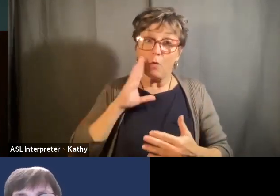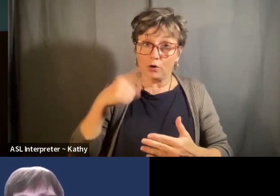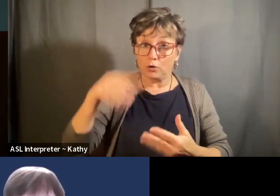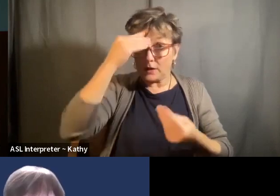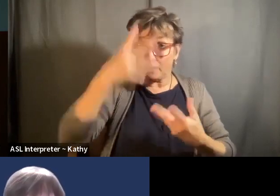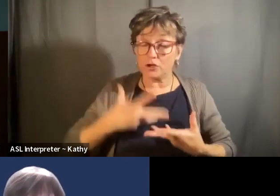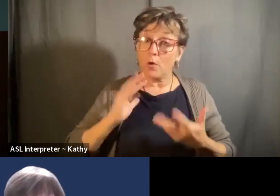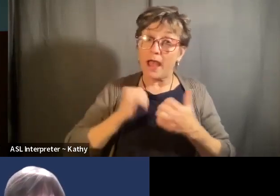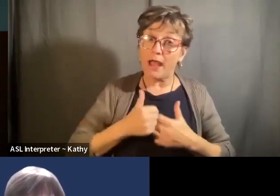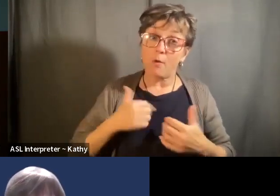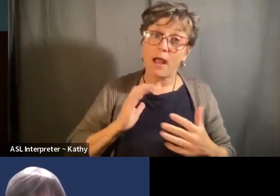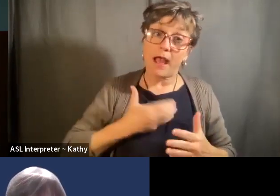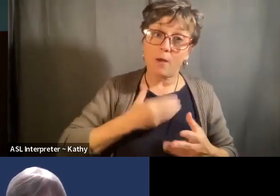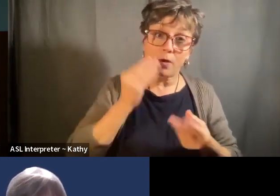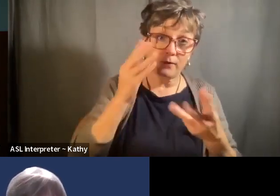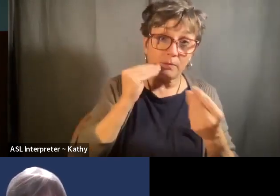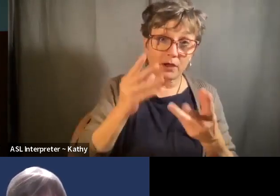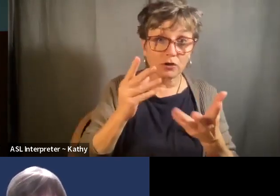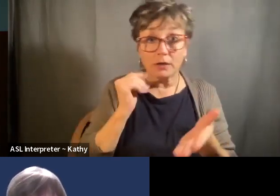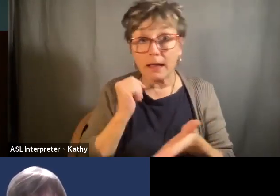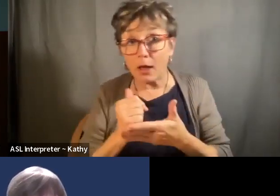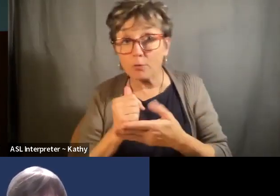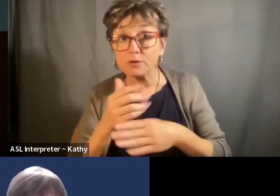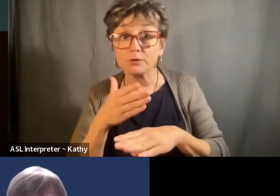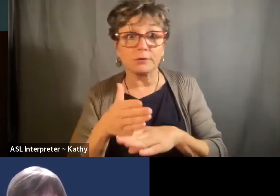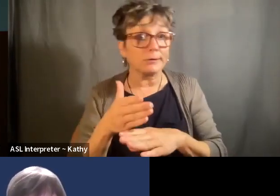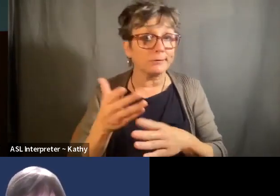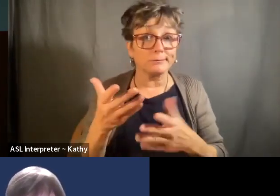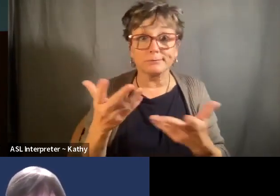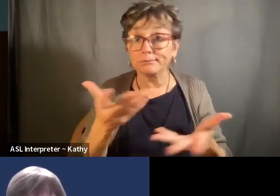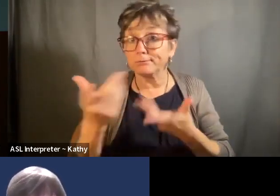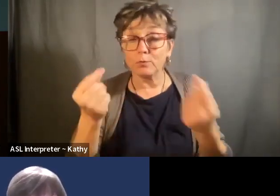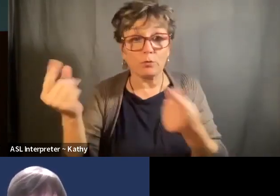You will be informed on a quarterly basis. We will inform the foundation how many researchers